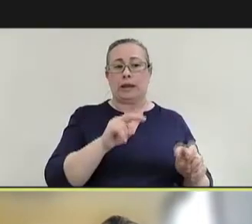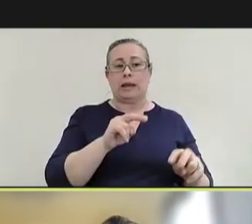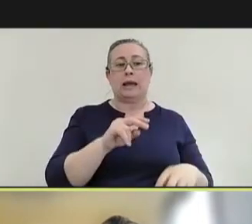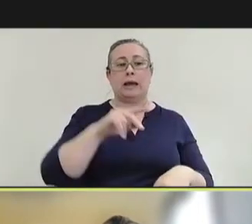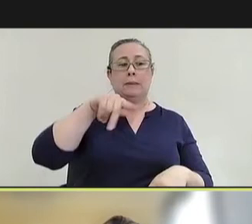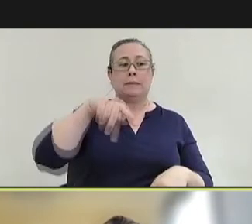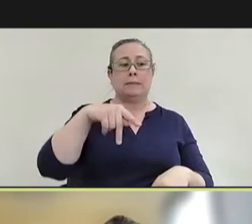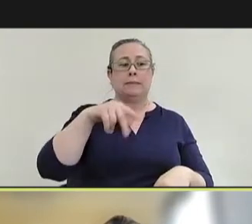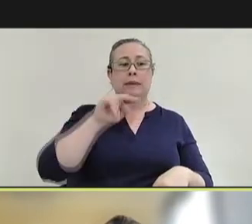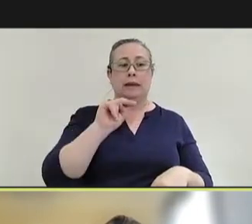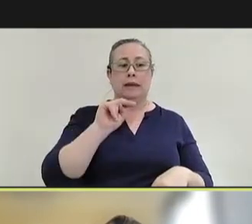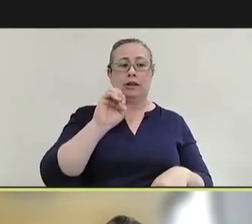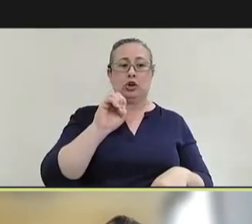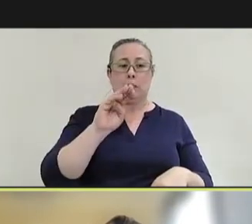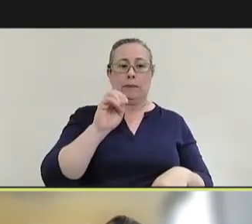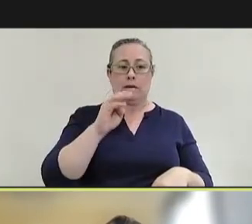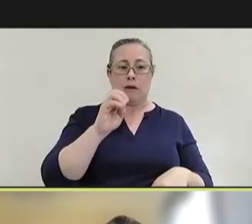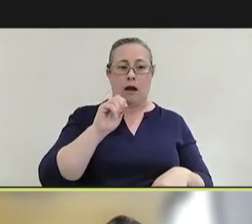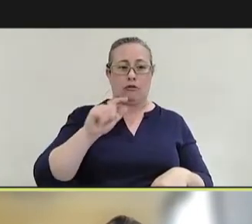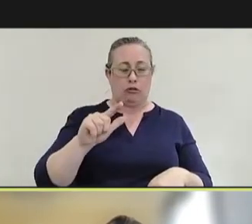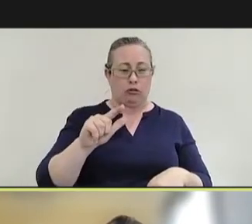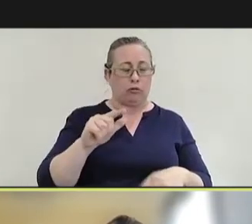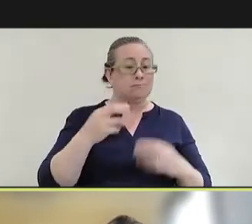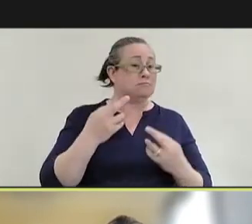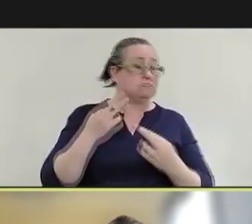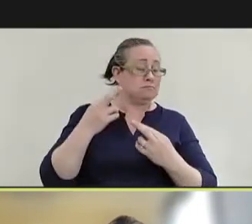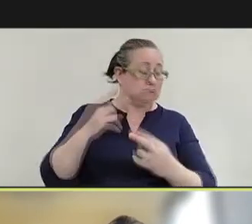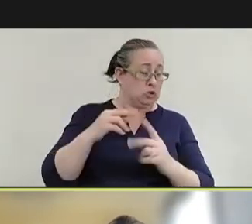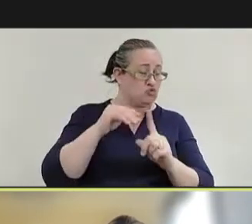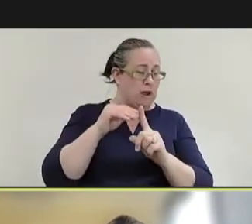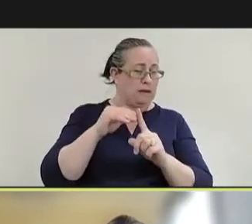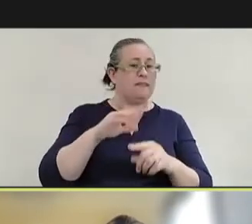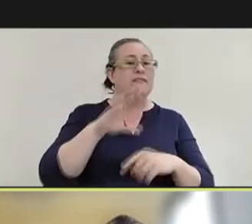and the recommendations, just for reminder, is 50-plus for Pneumovax,